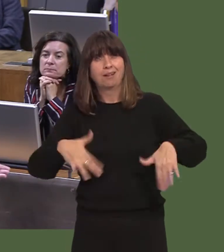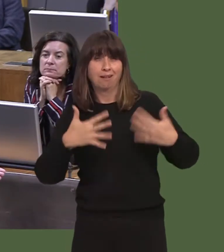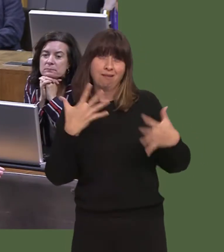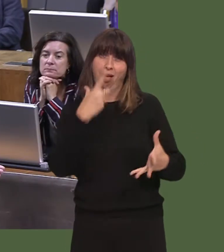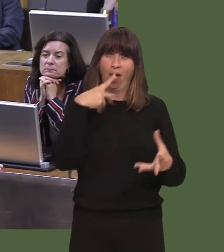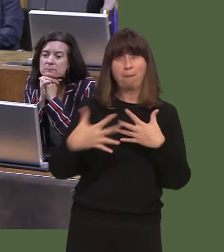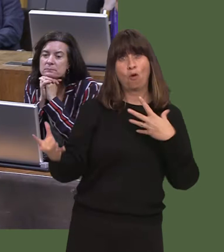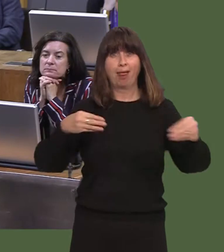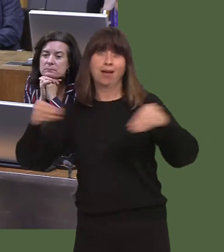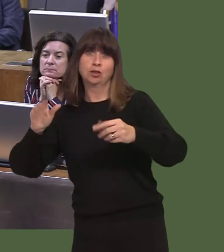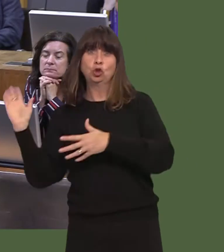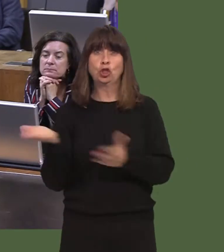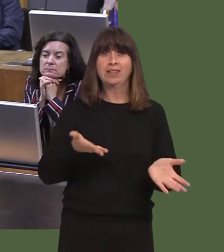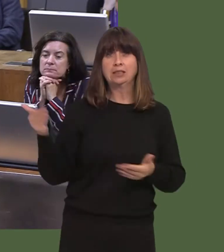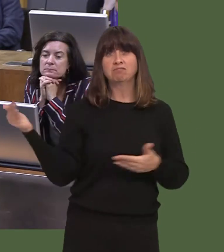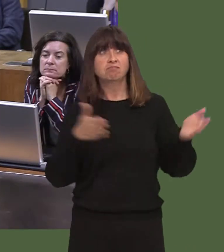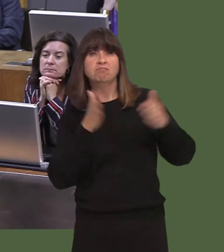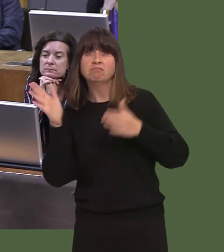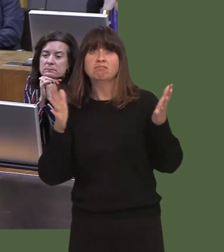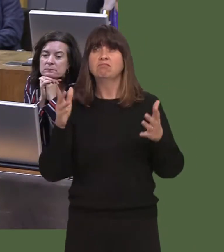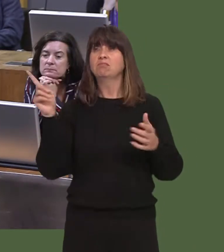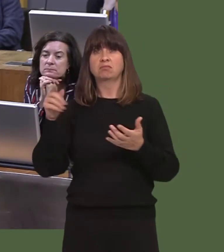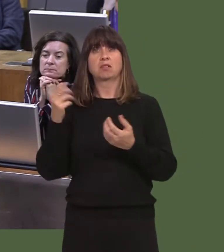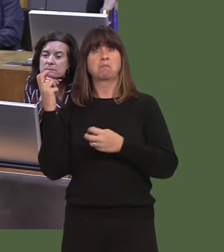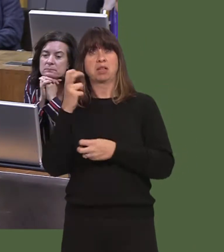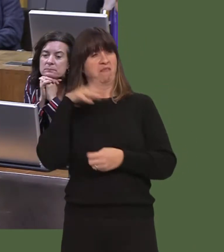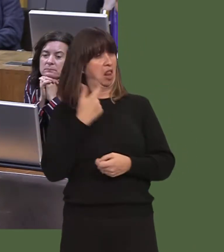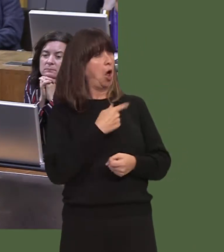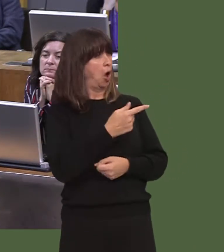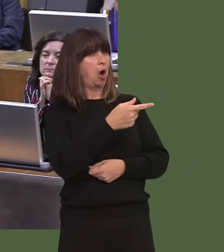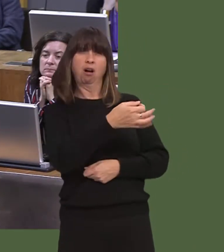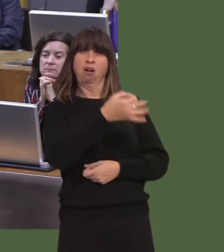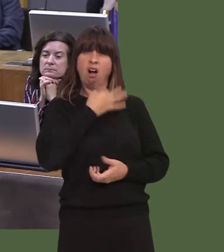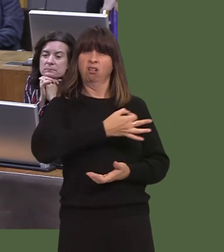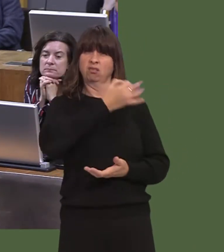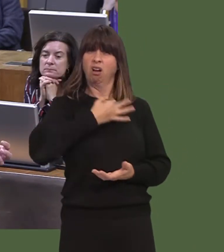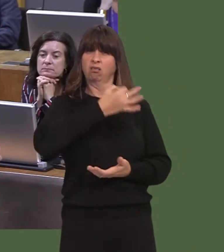flexibility, to have a better idea of where demand is at particular times of day and,